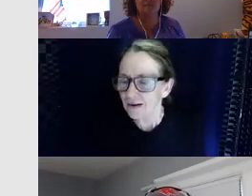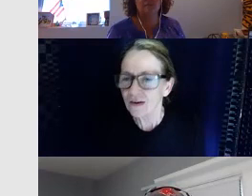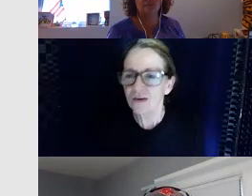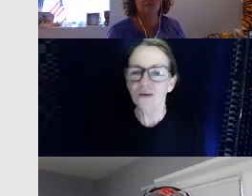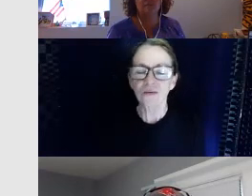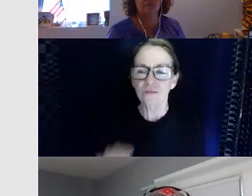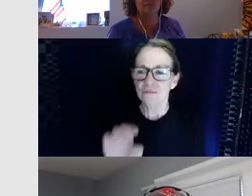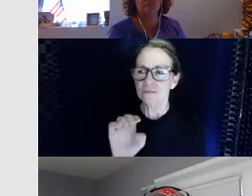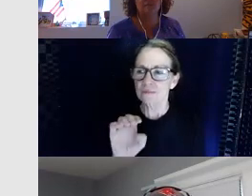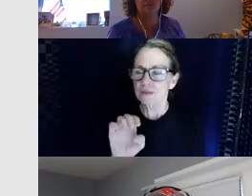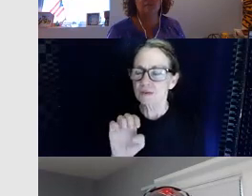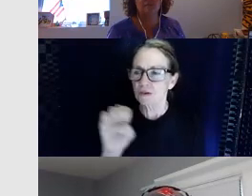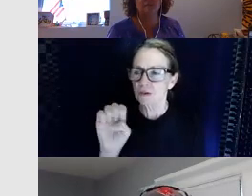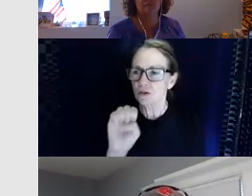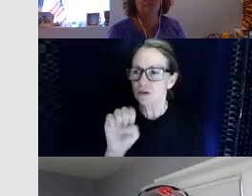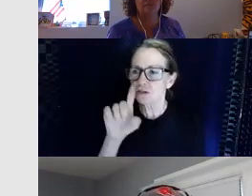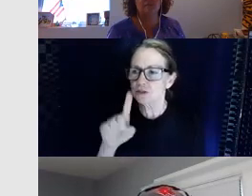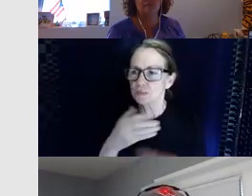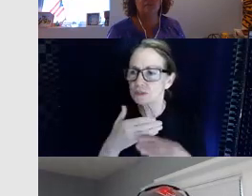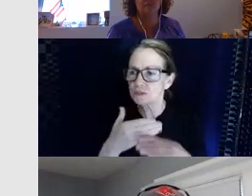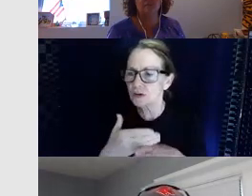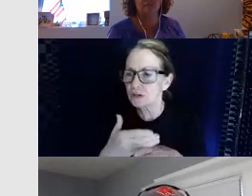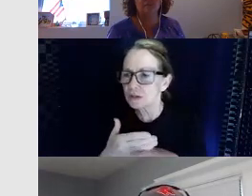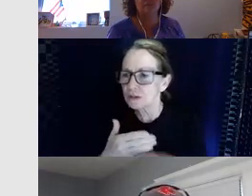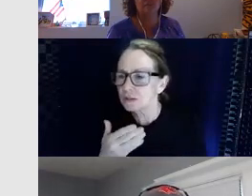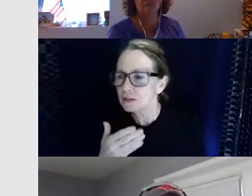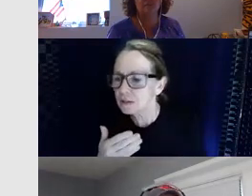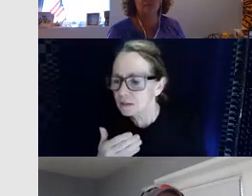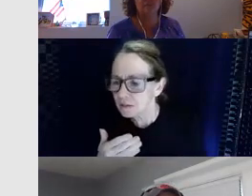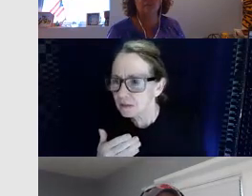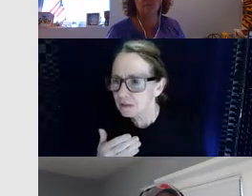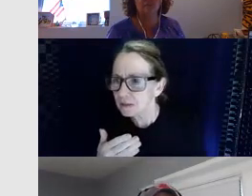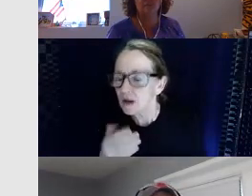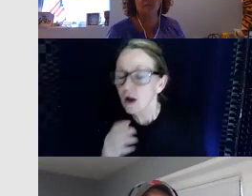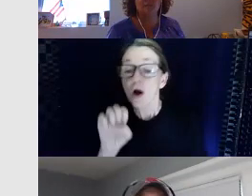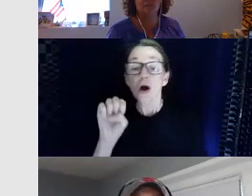NO, IT SAYS DISABLED PARTICIPANT SCREEN SHARING.